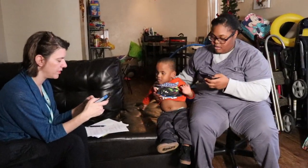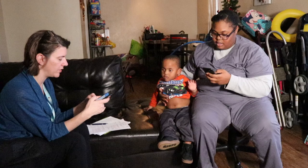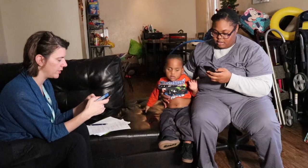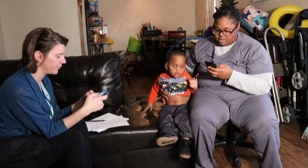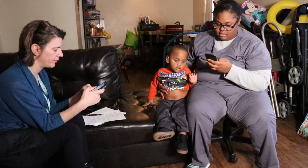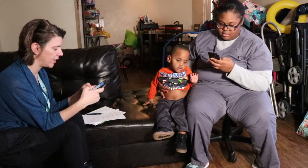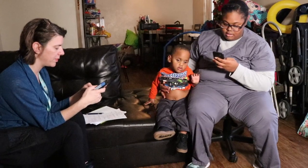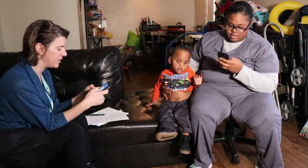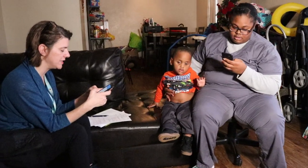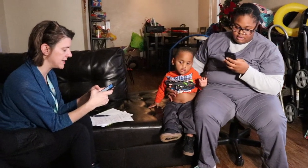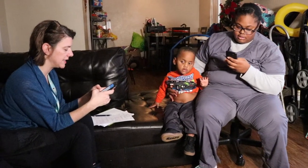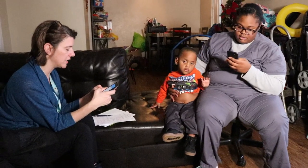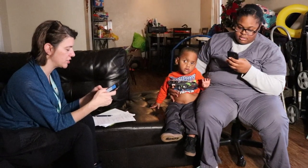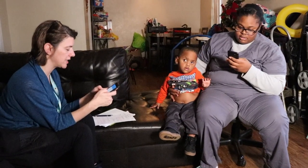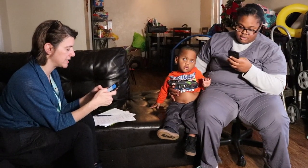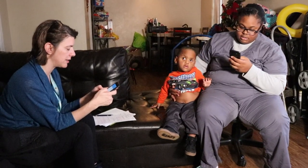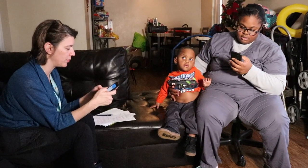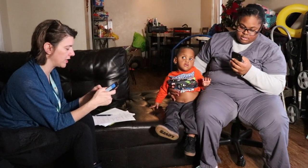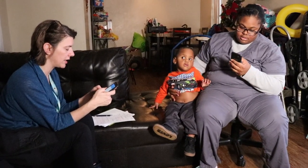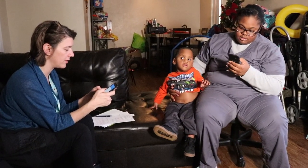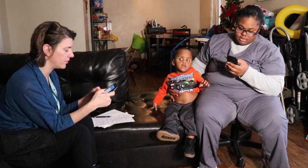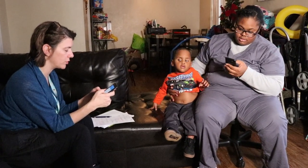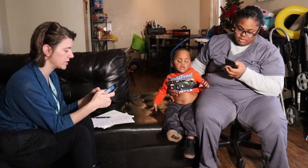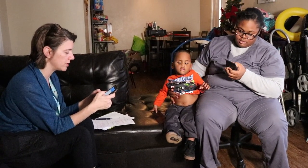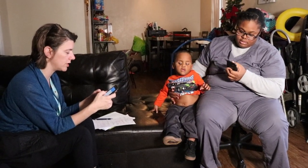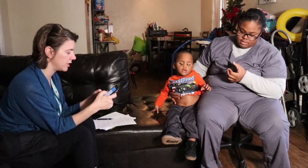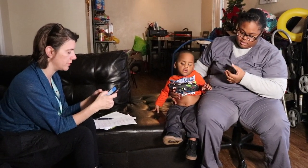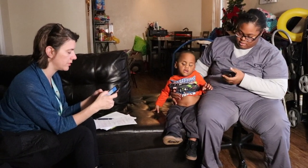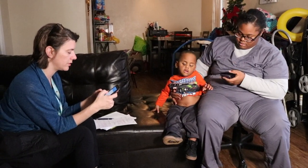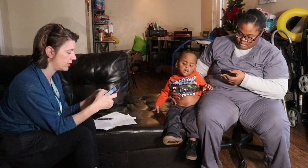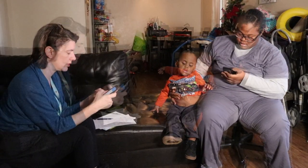Okay. And maybe he's eating lunch at that time and we can focus on that.